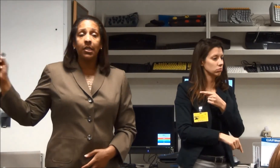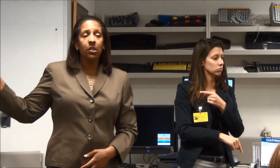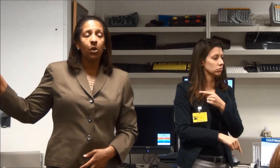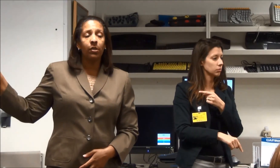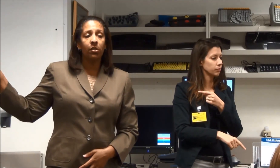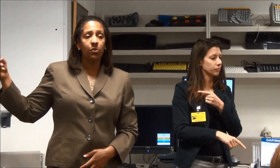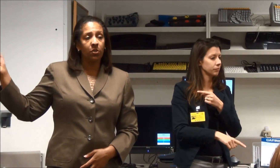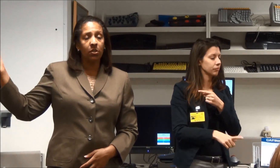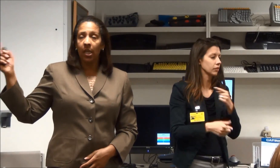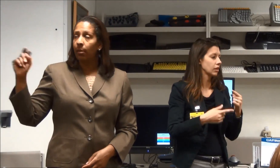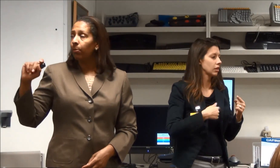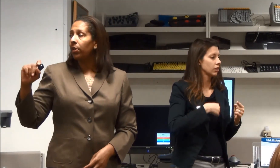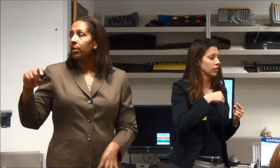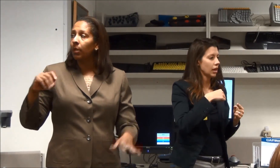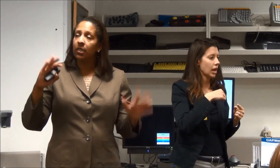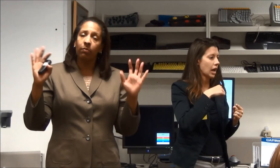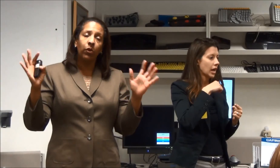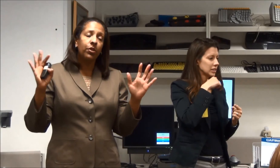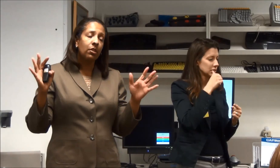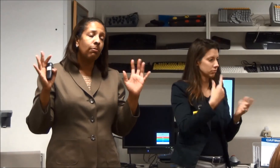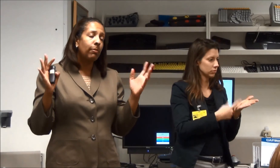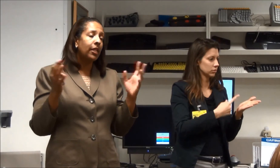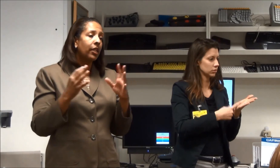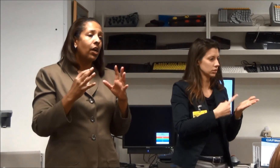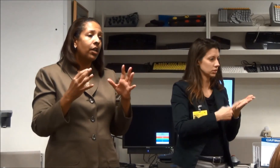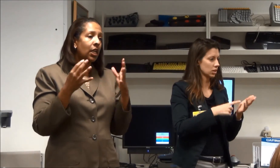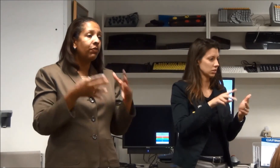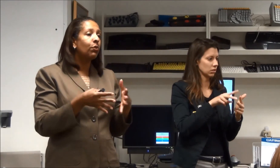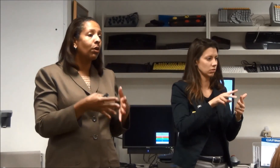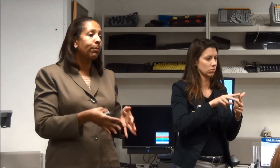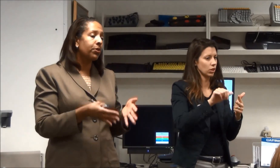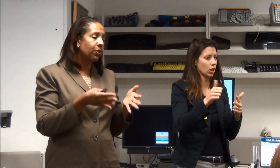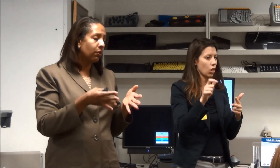So I didn't go into those second bullets because I'm focusing mainly on if you are a person